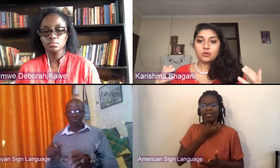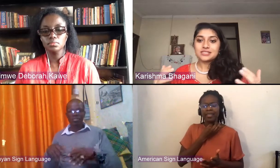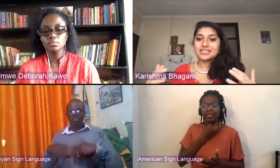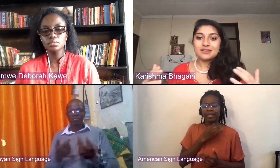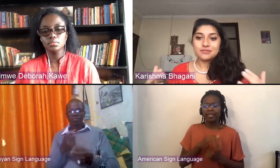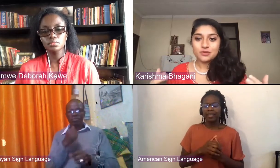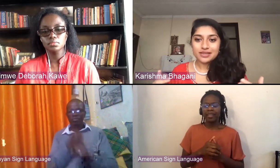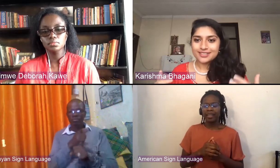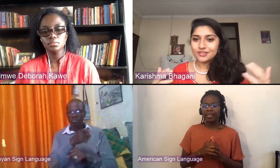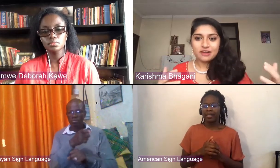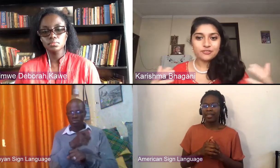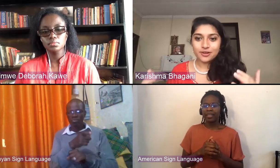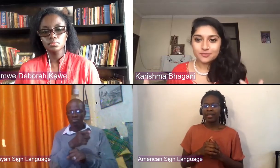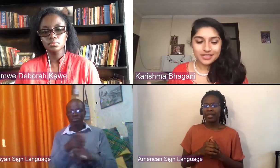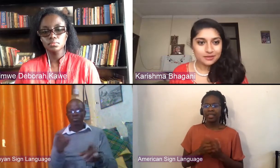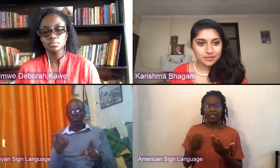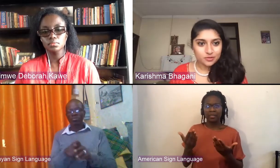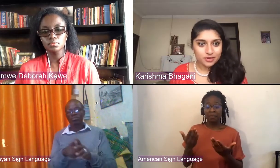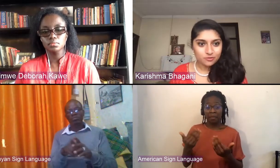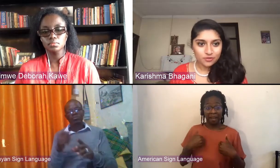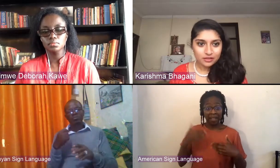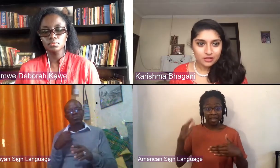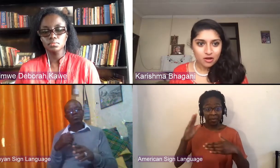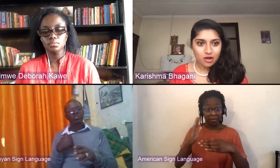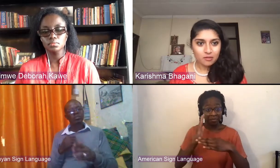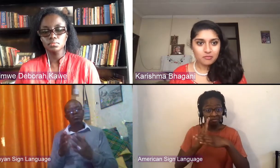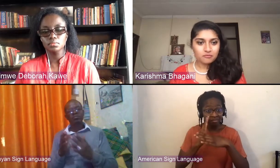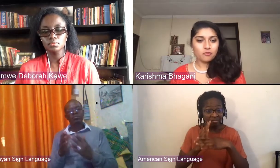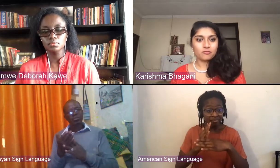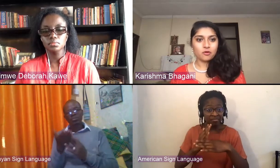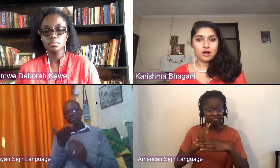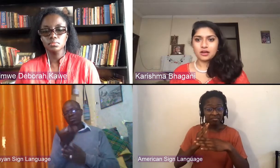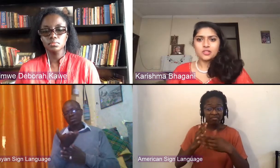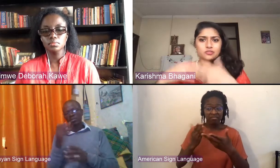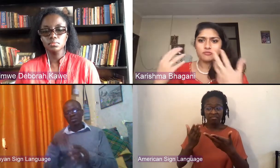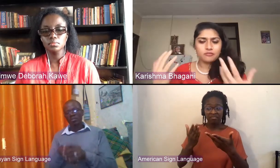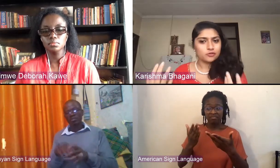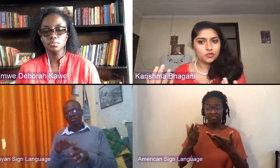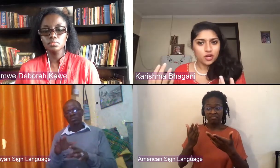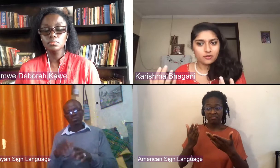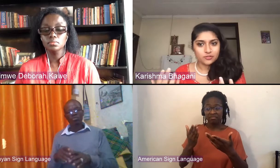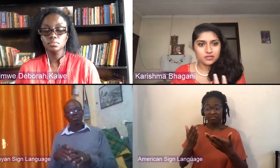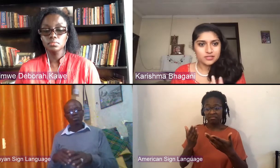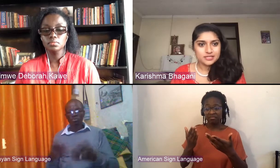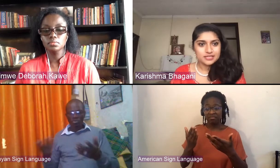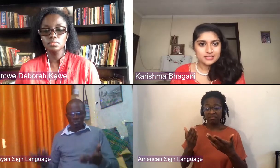what is the in between is there ever going to be an in-between you feel for a cultural revolution of sorts